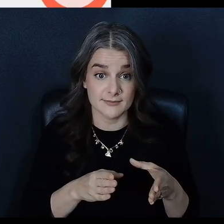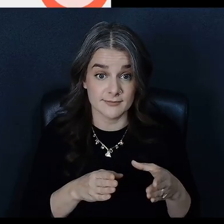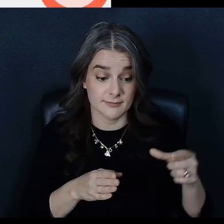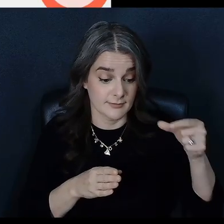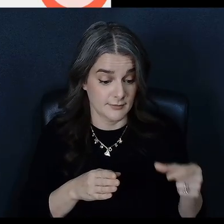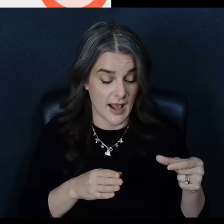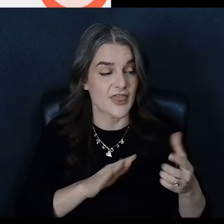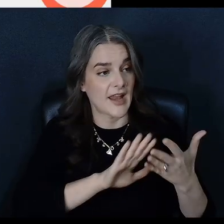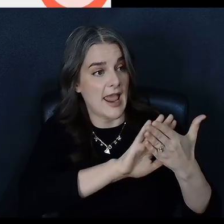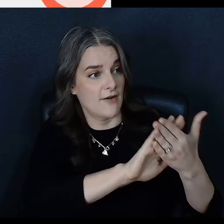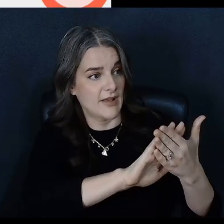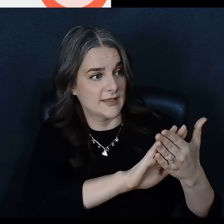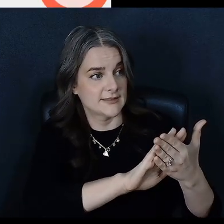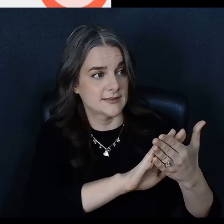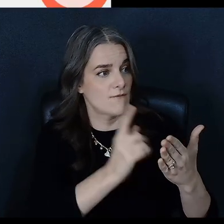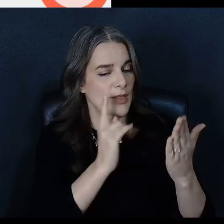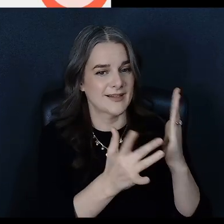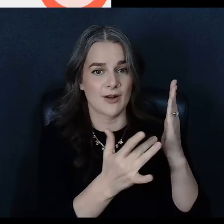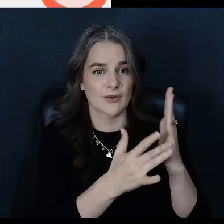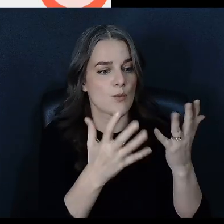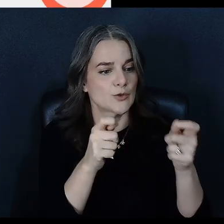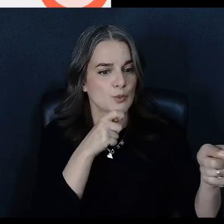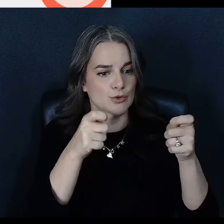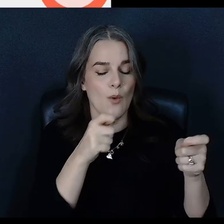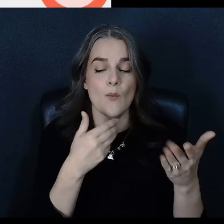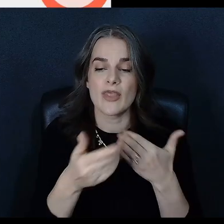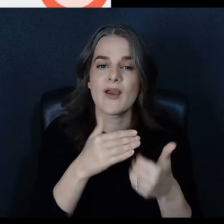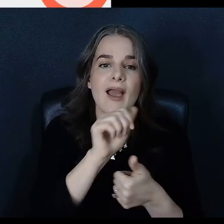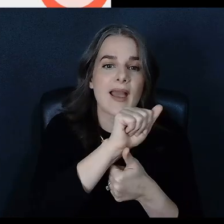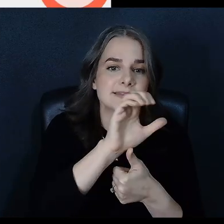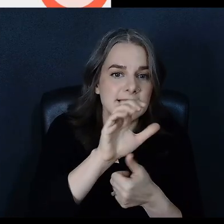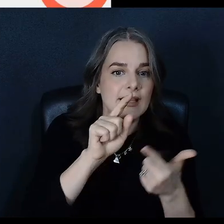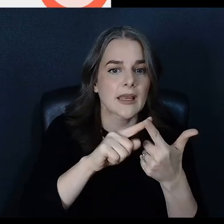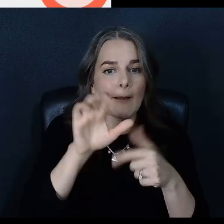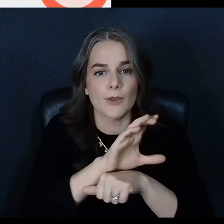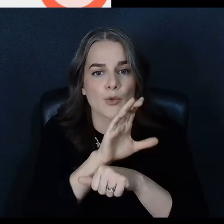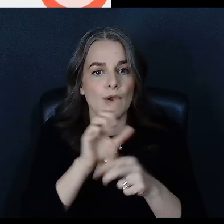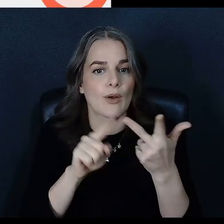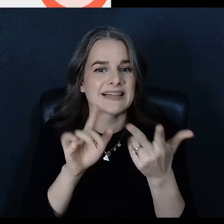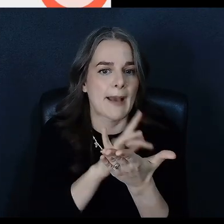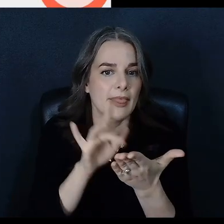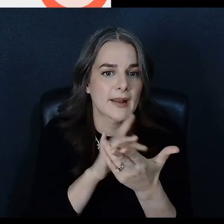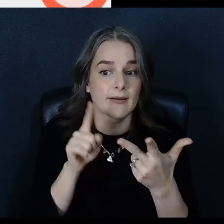whether that's an AAC device, a computer, a tablet. In the case of the young child playing